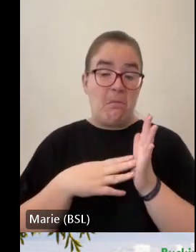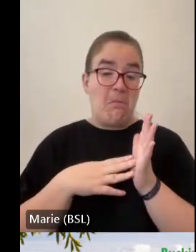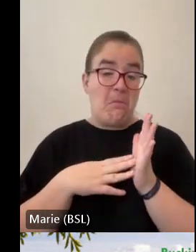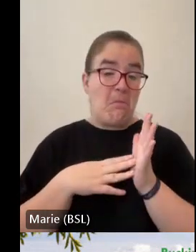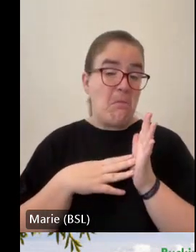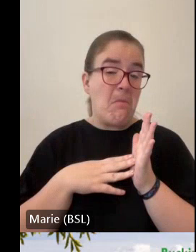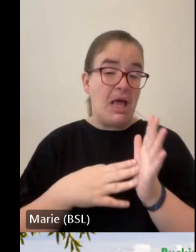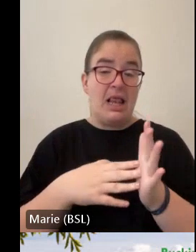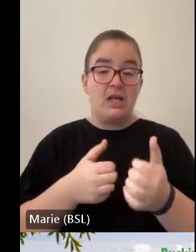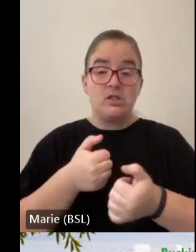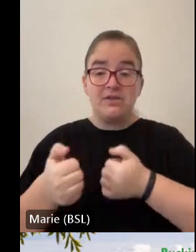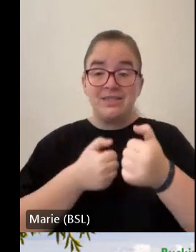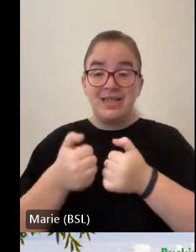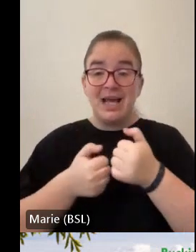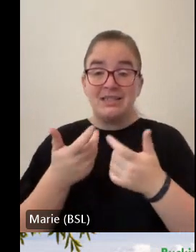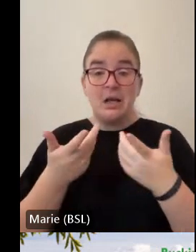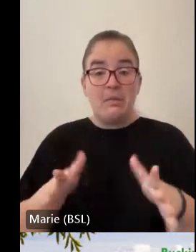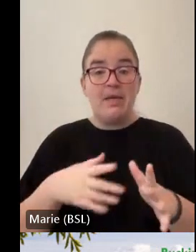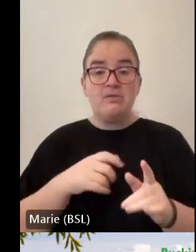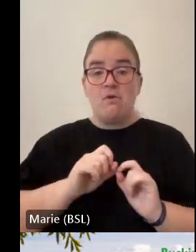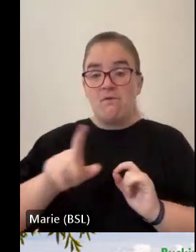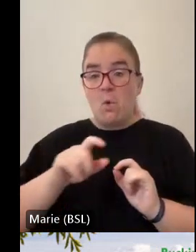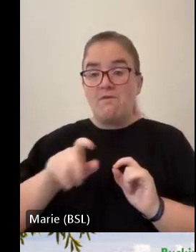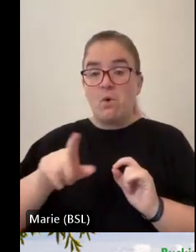scams which had been forwarded to them.